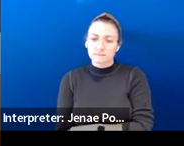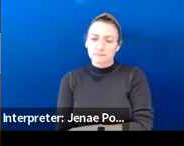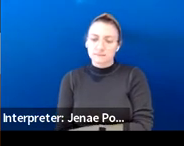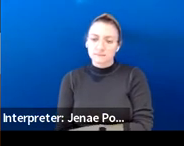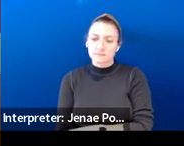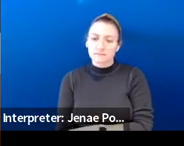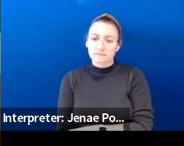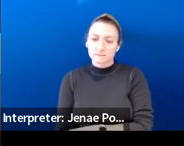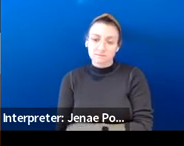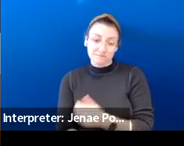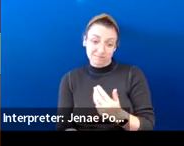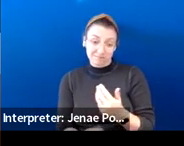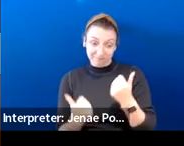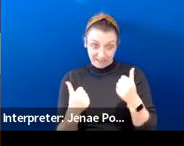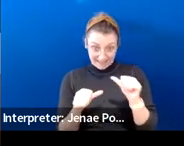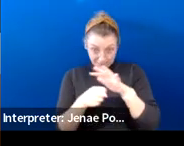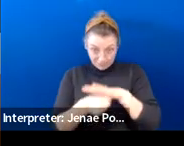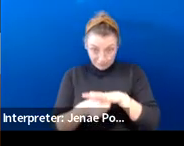Did it create any stress for you?